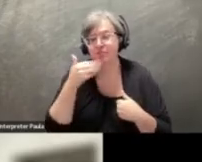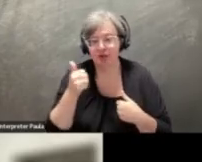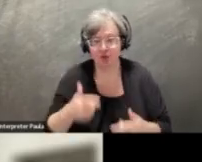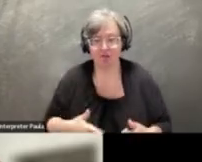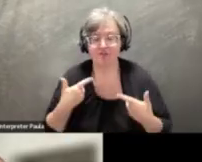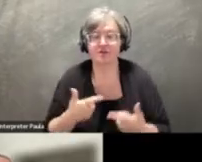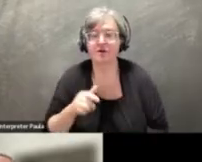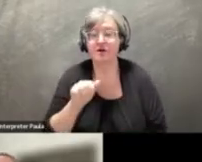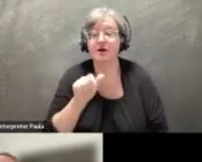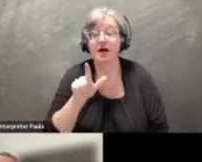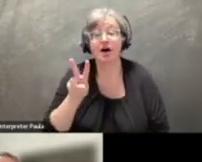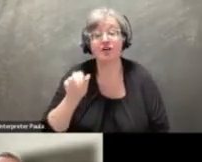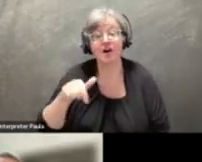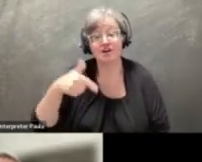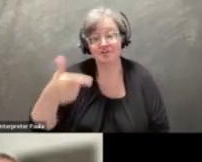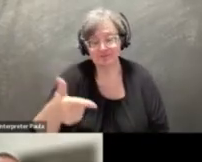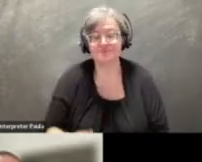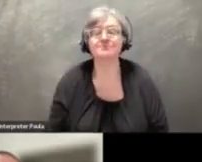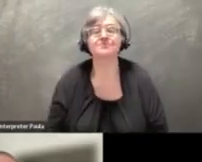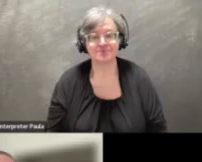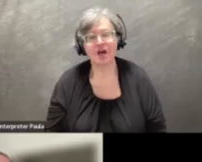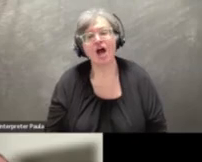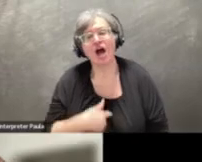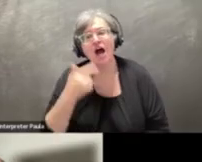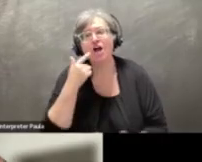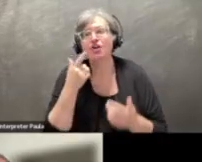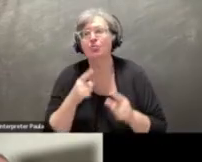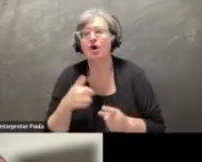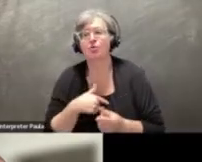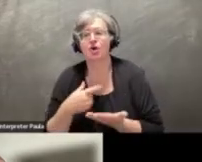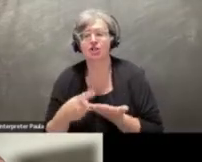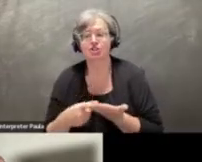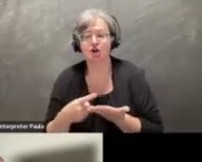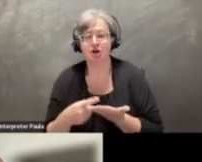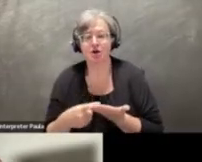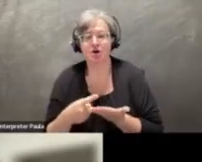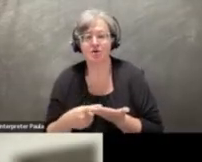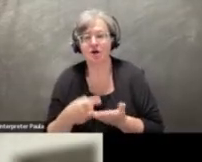Alva? Alva Gardner: And you know, I think when we talk about trauma,